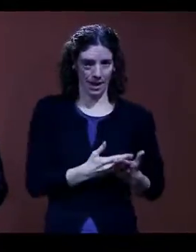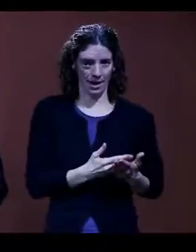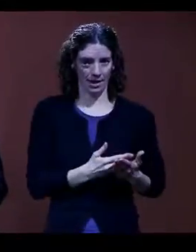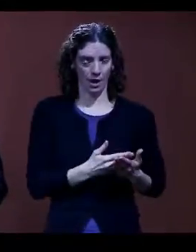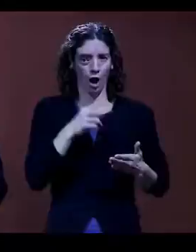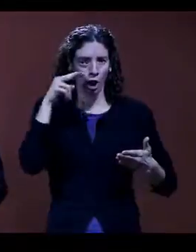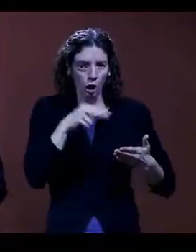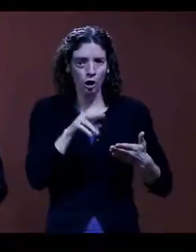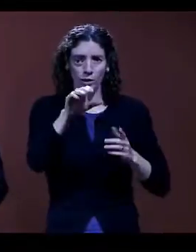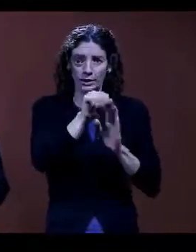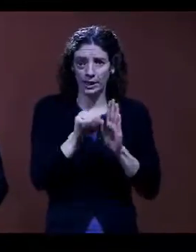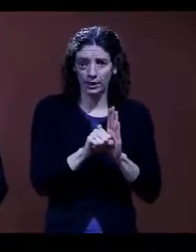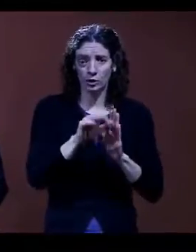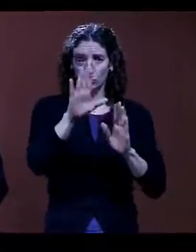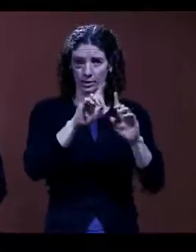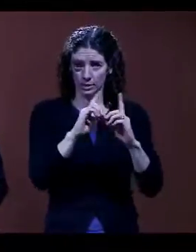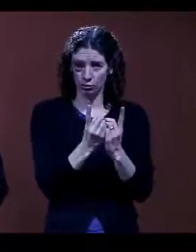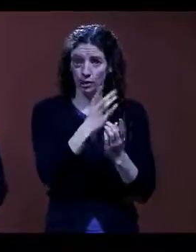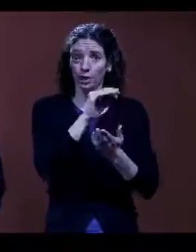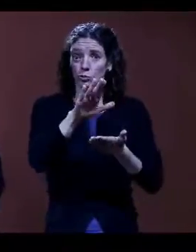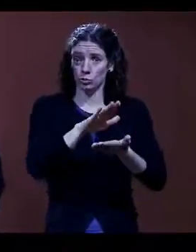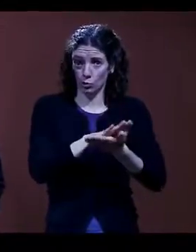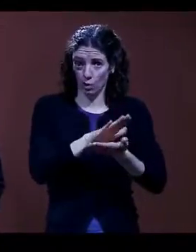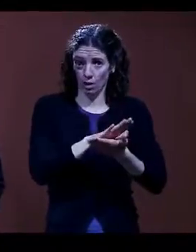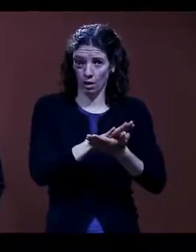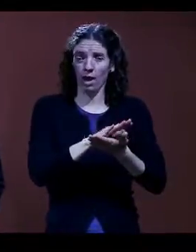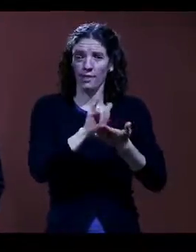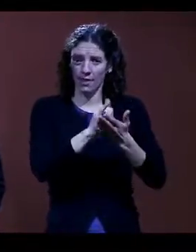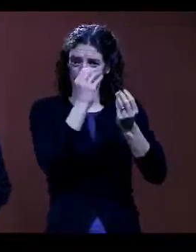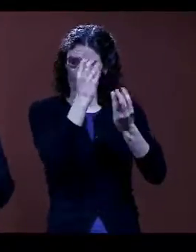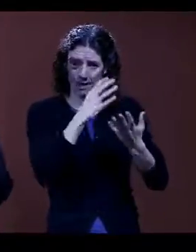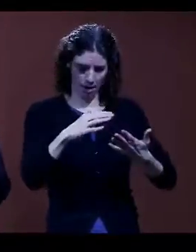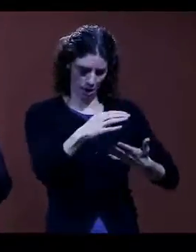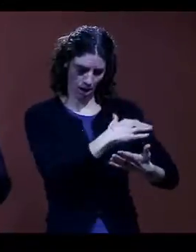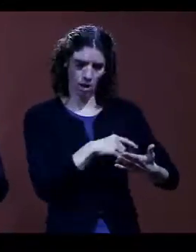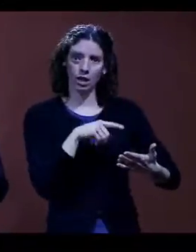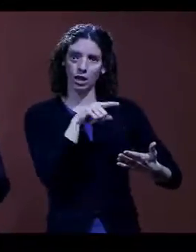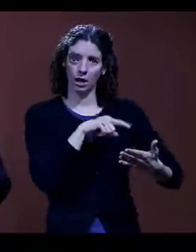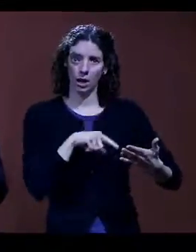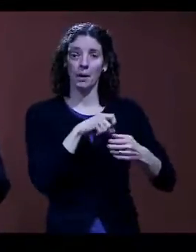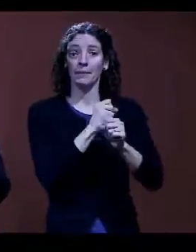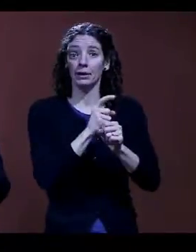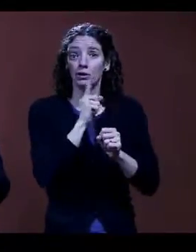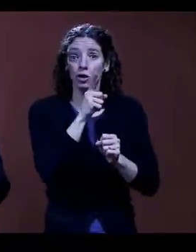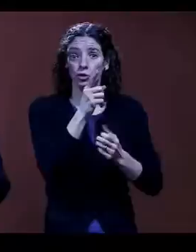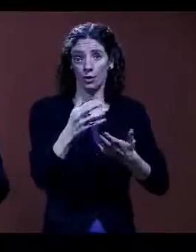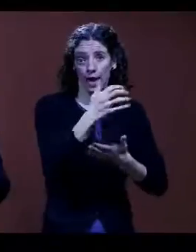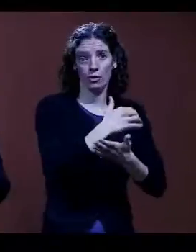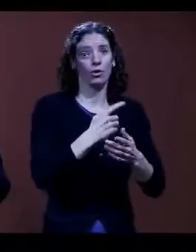your district, and your school; making sure that you've gathered the right type of information